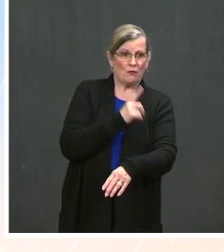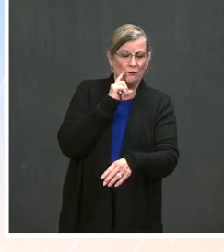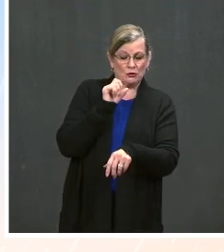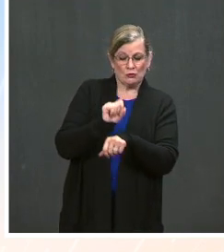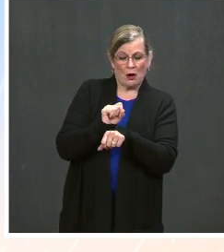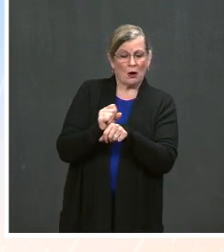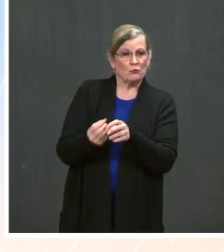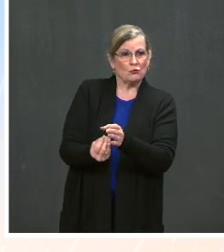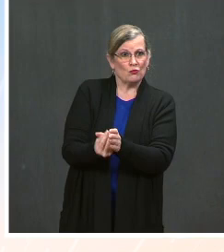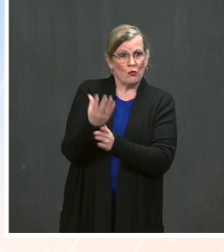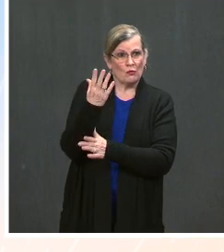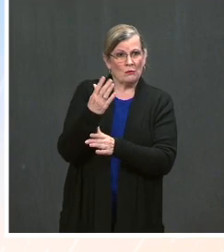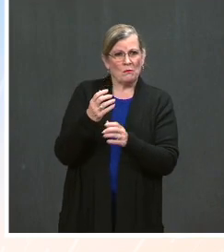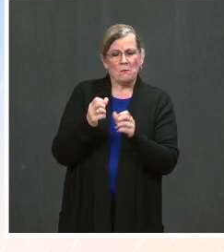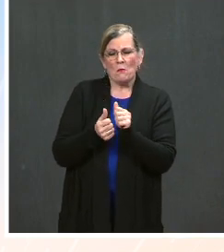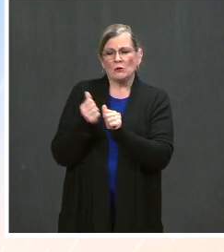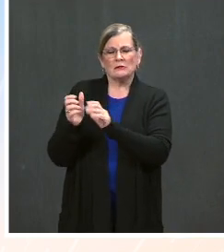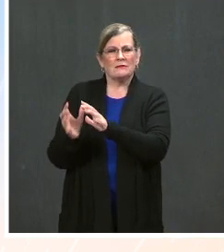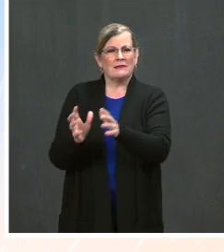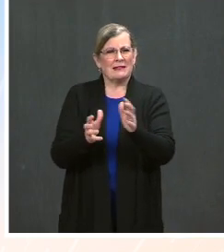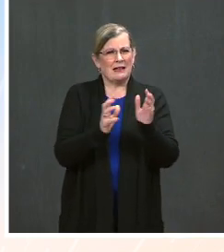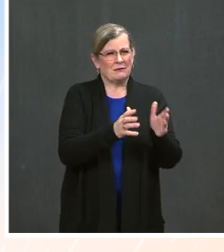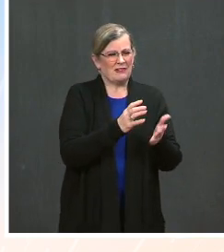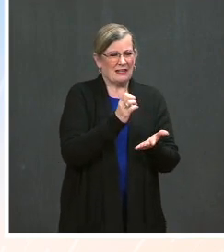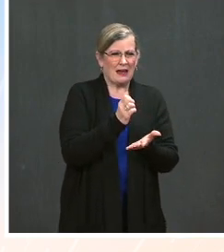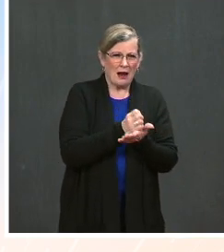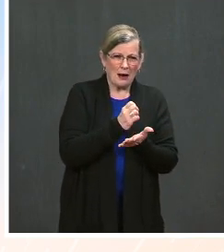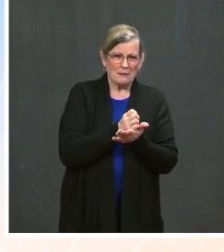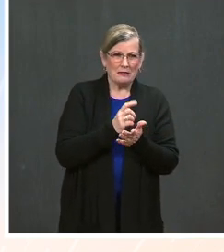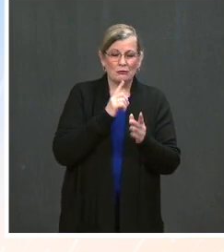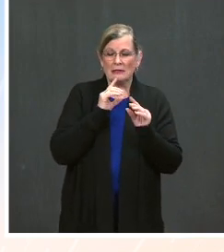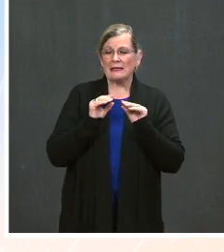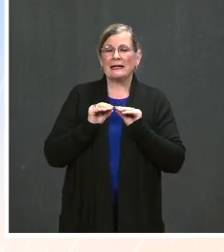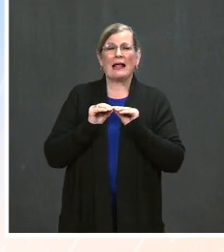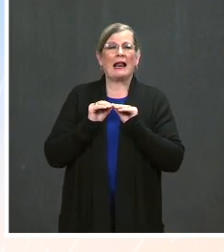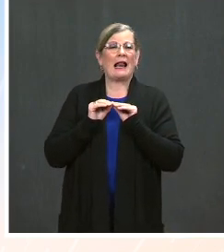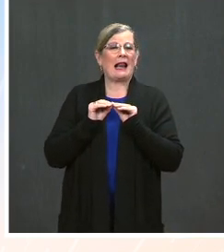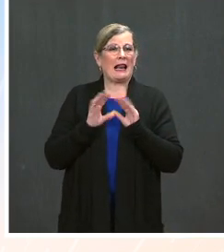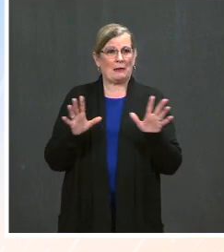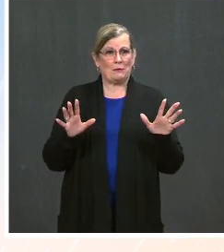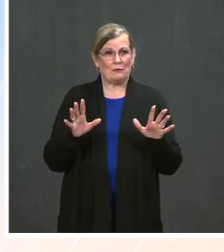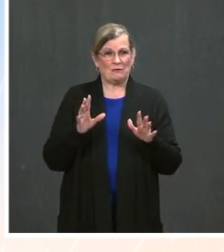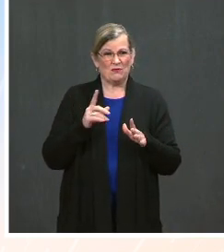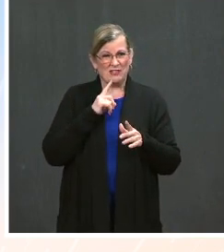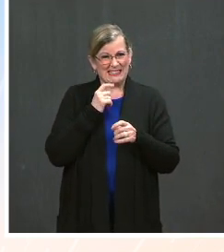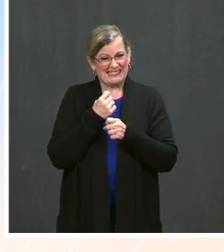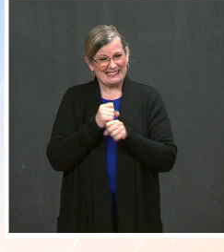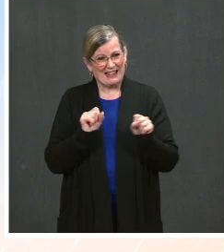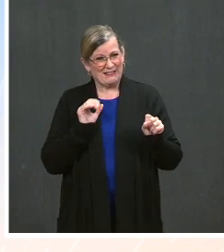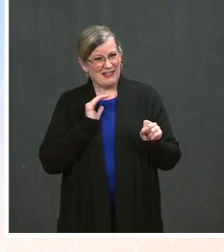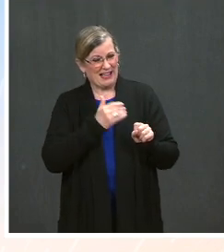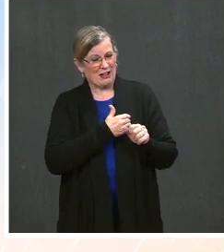And it's clear that the National Vaccine Program is not only saving lives, but it's enabling more people to get back to work.